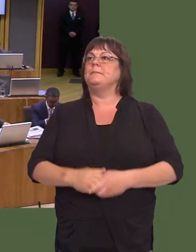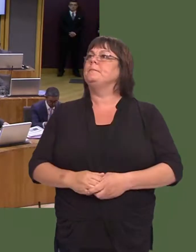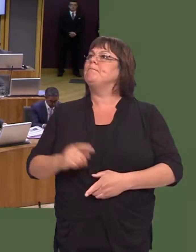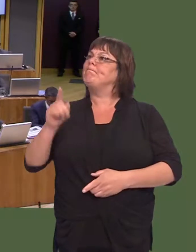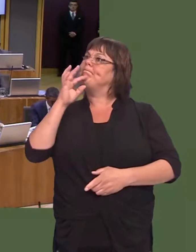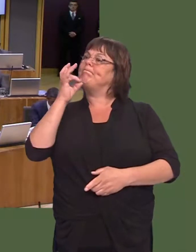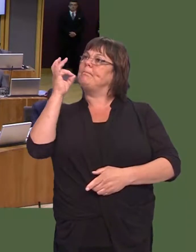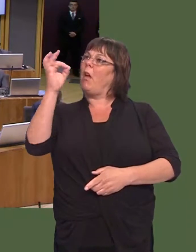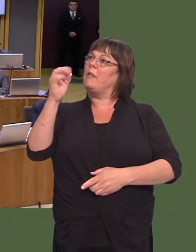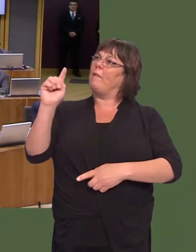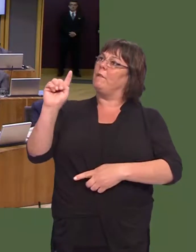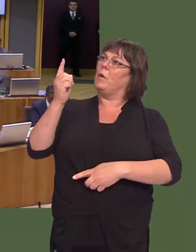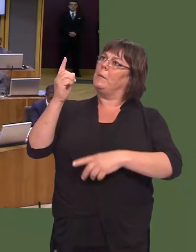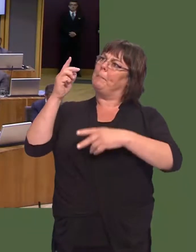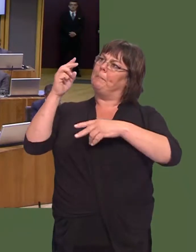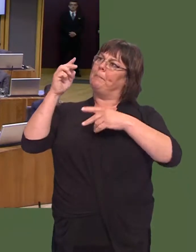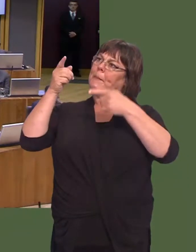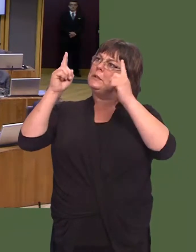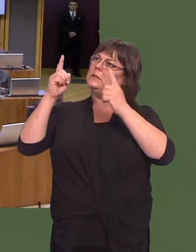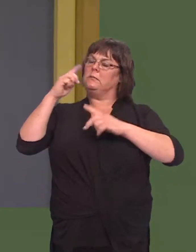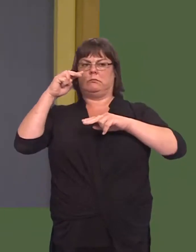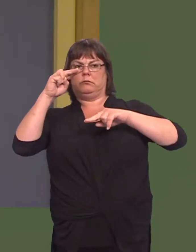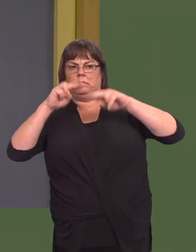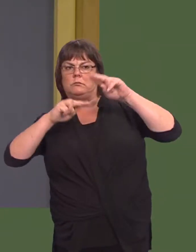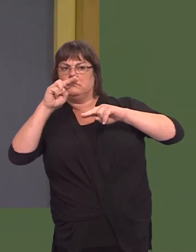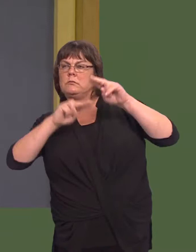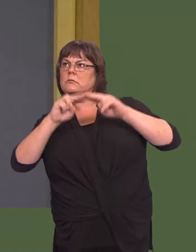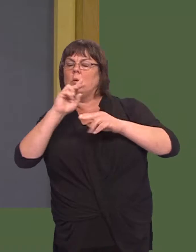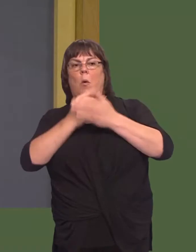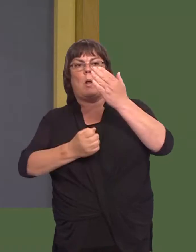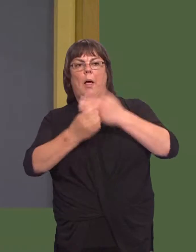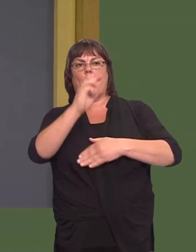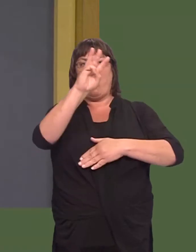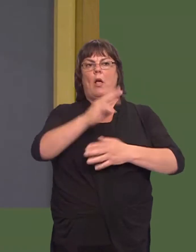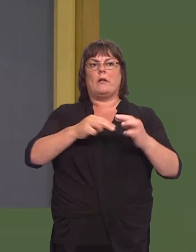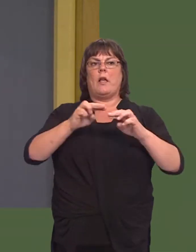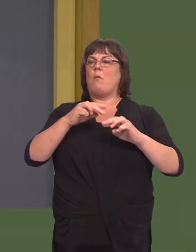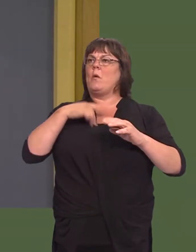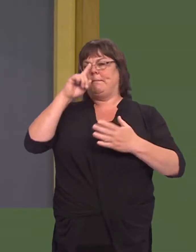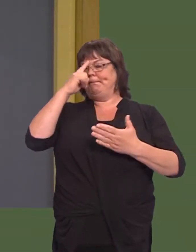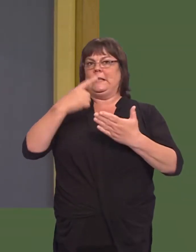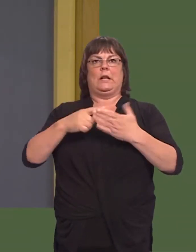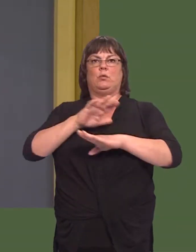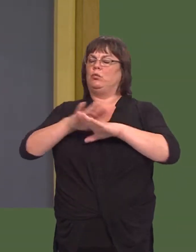What is the First Ministerís assessment of the implications for Wales of no trade deal with the EU?